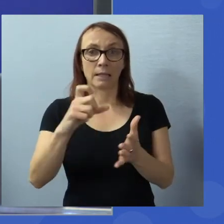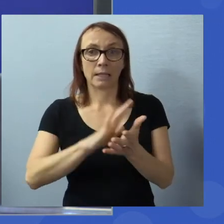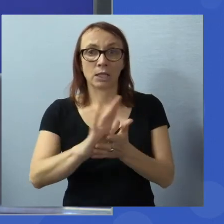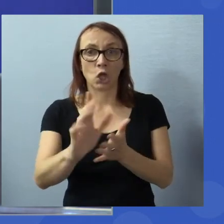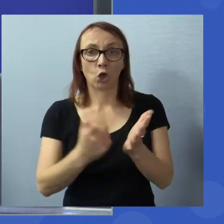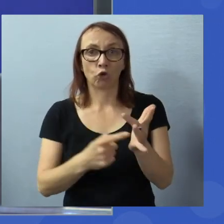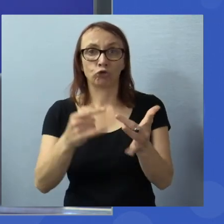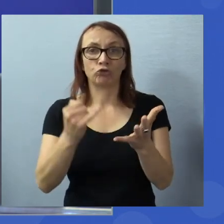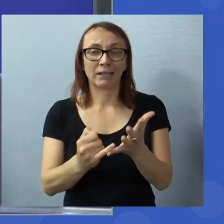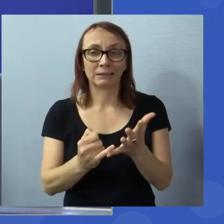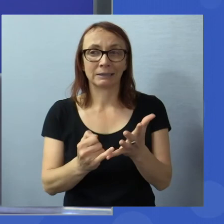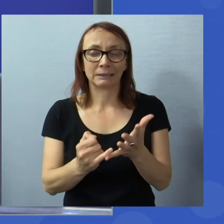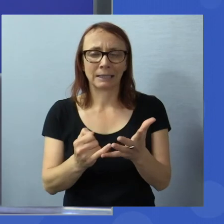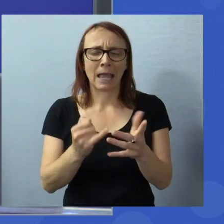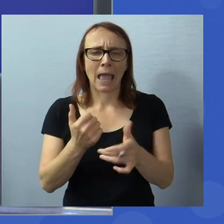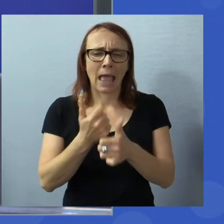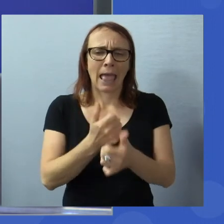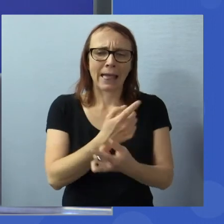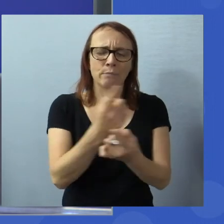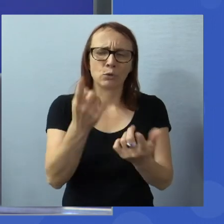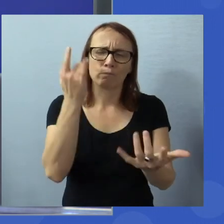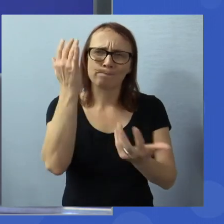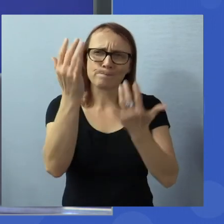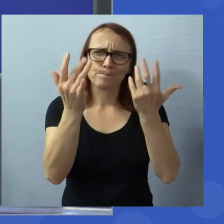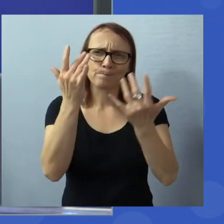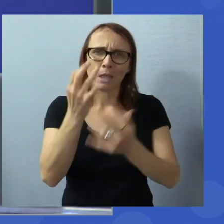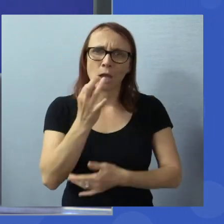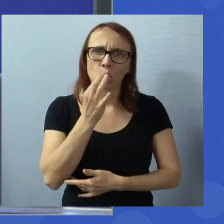reflection and helping you think about the questions about where power lies and